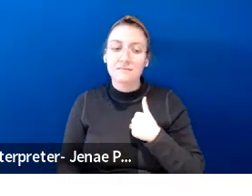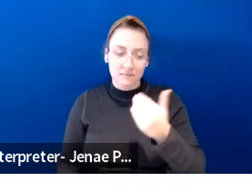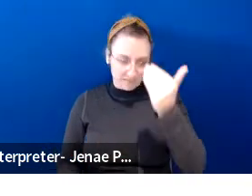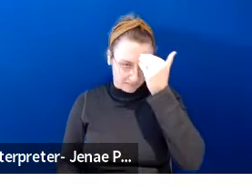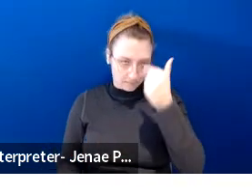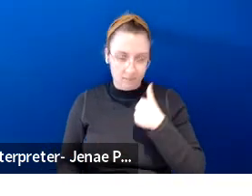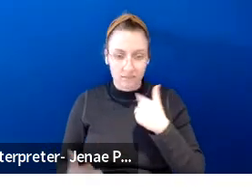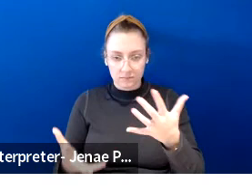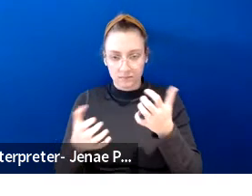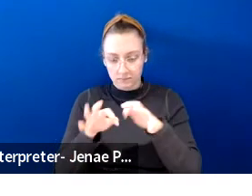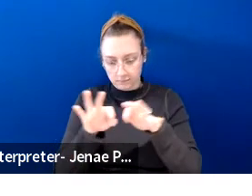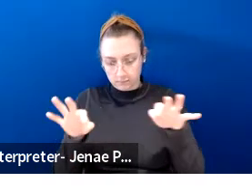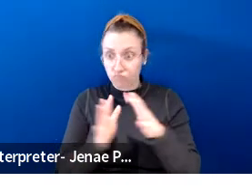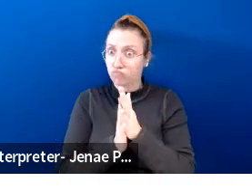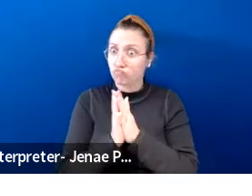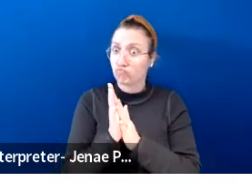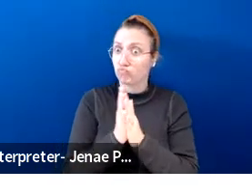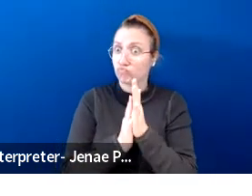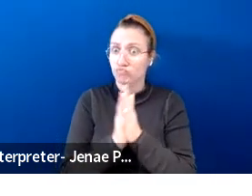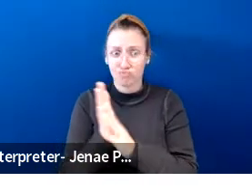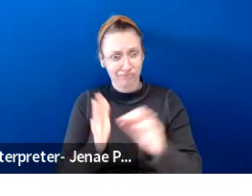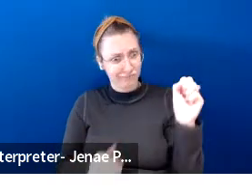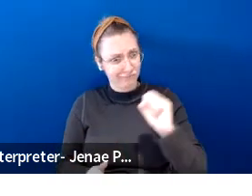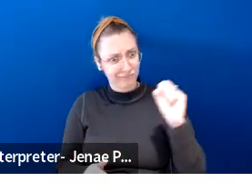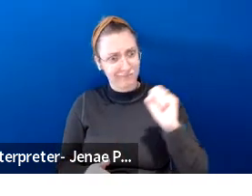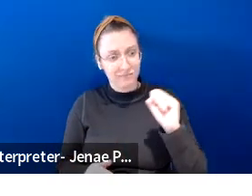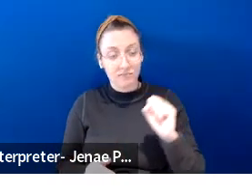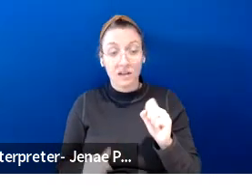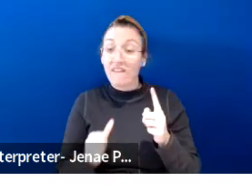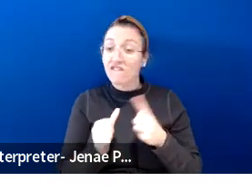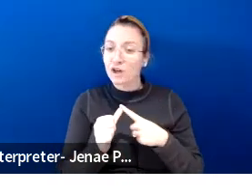and I was motivated to get our degree being a first generation college student,